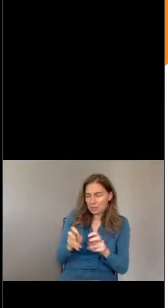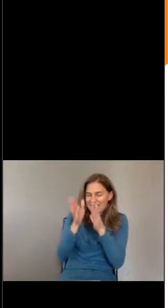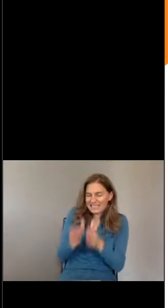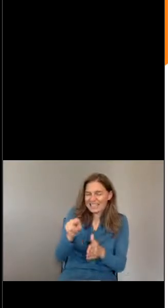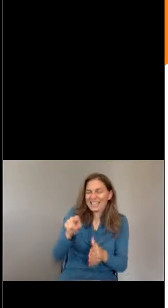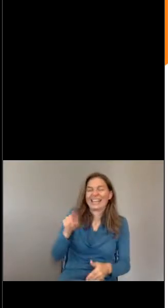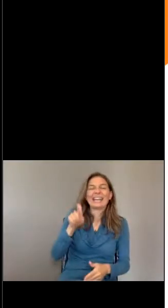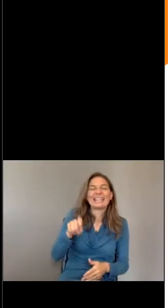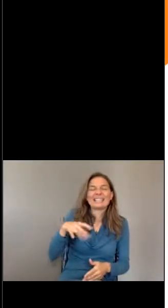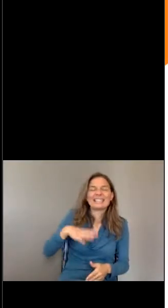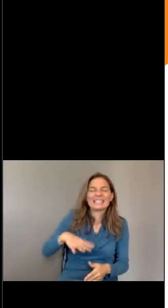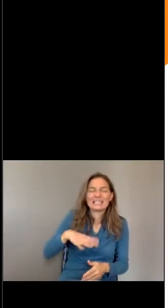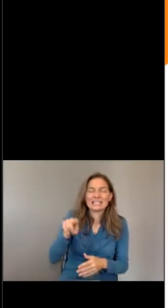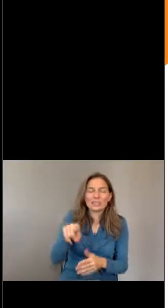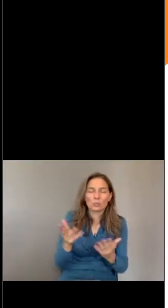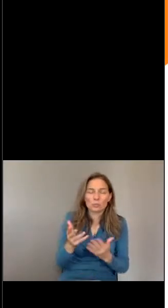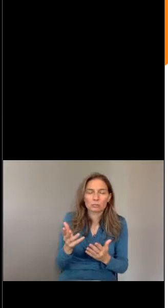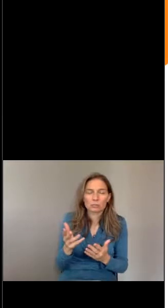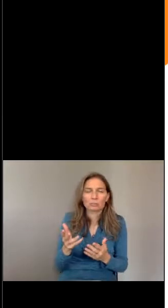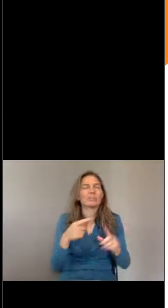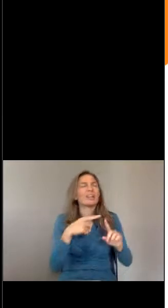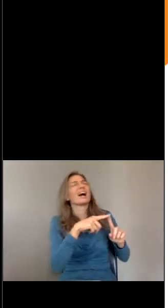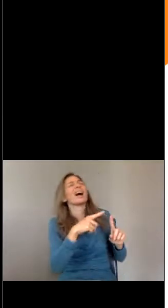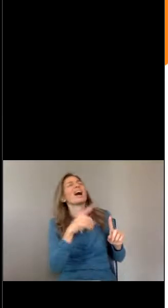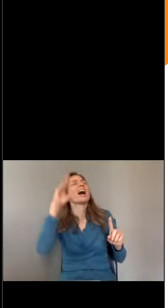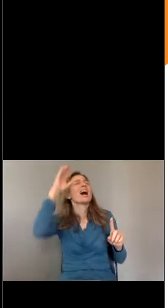types of disabilities, these are very important issues